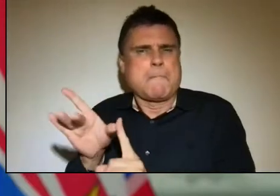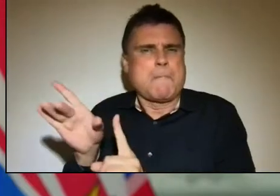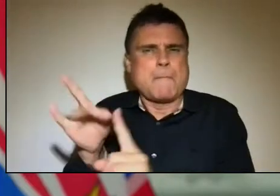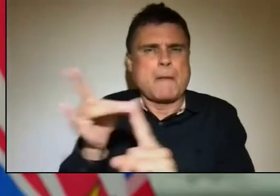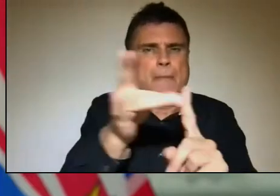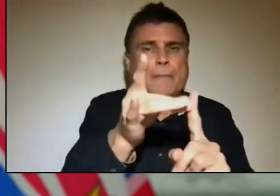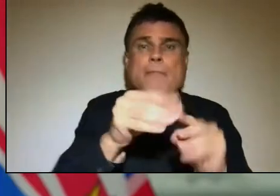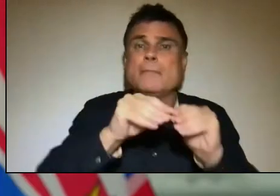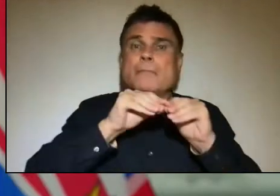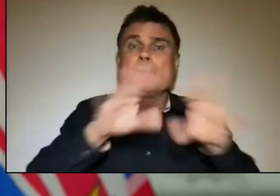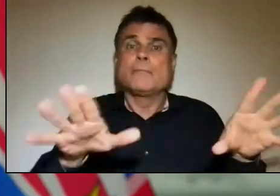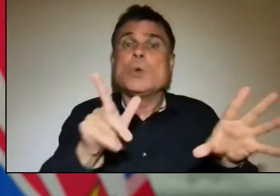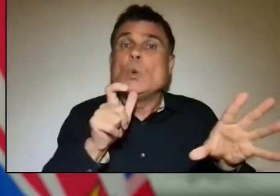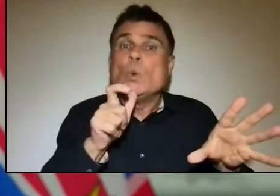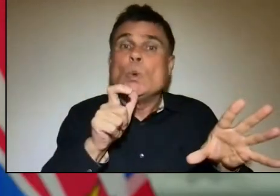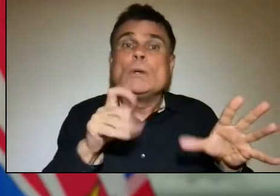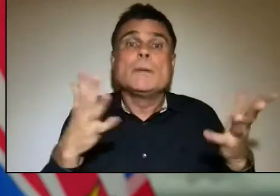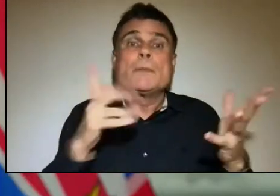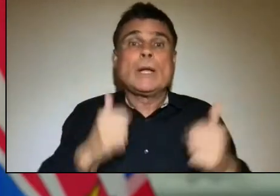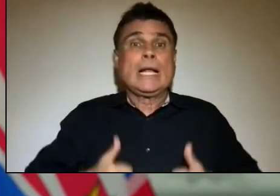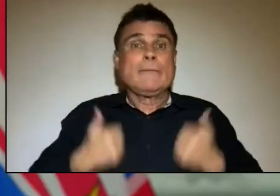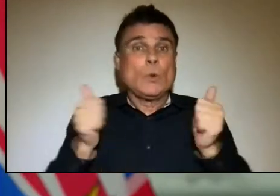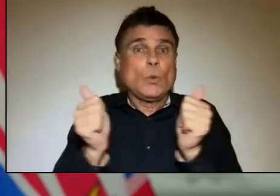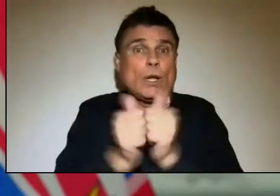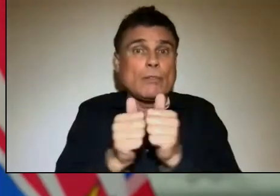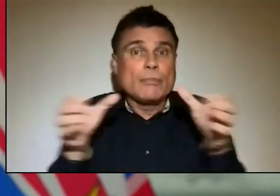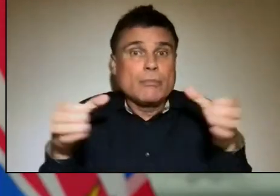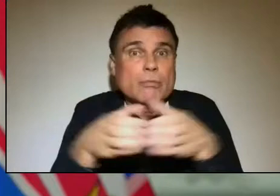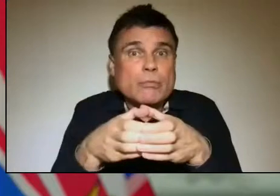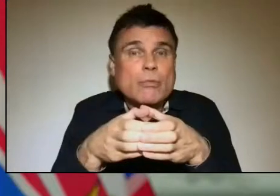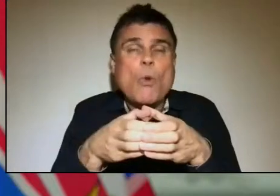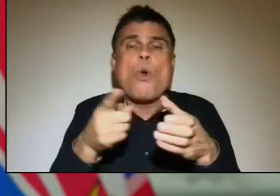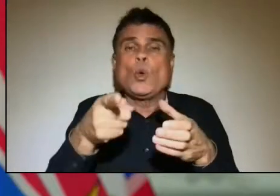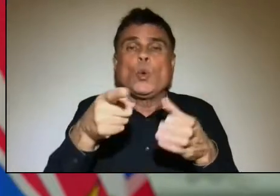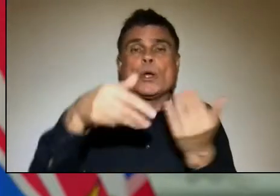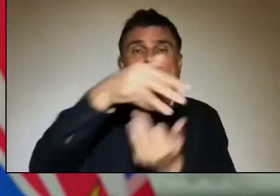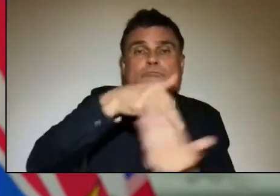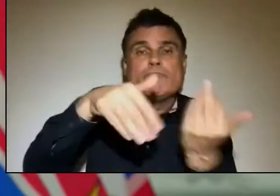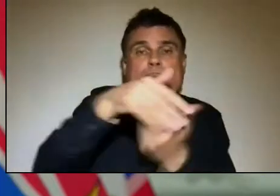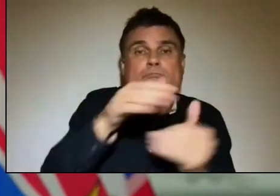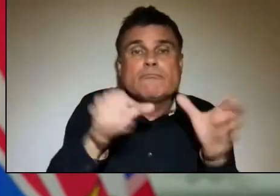live with, the people we